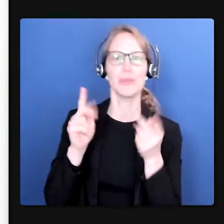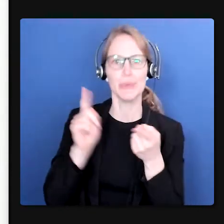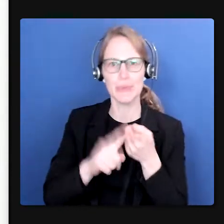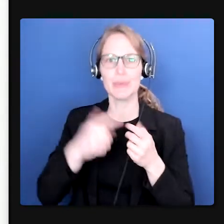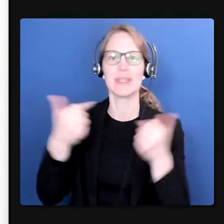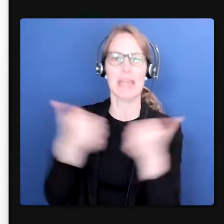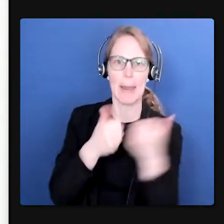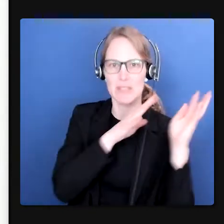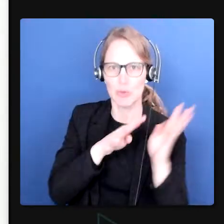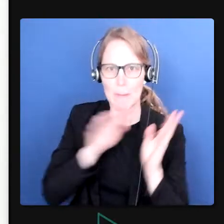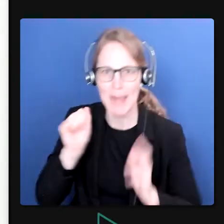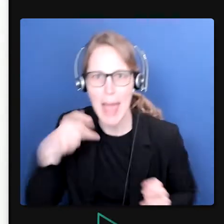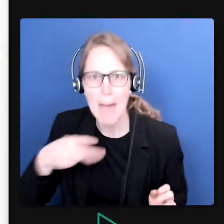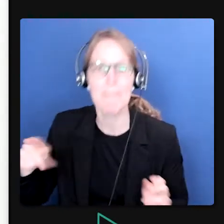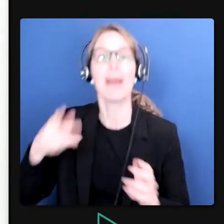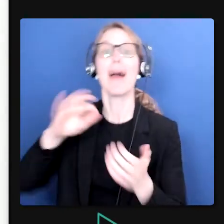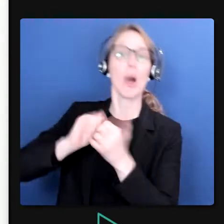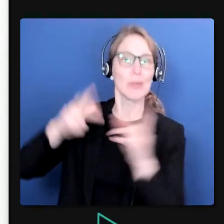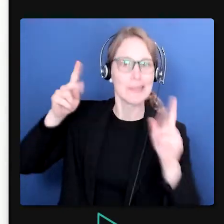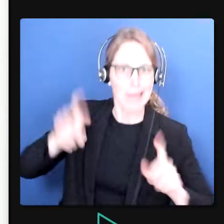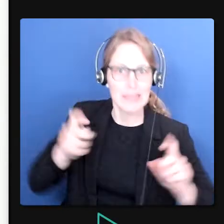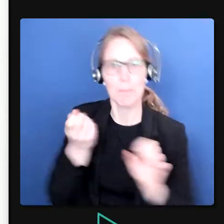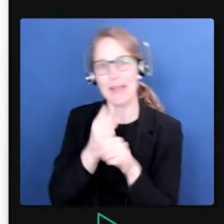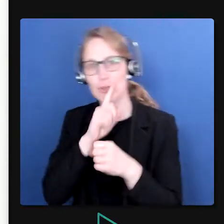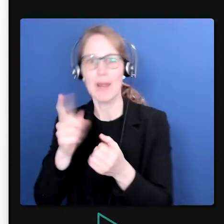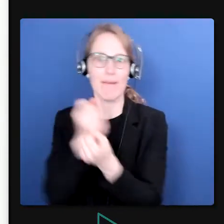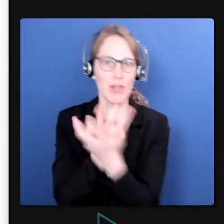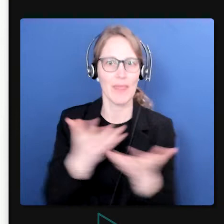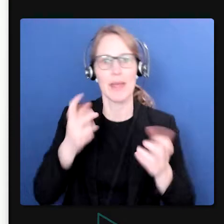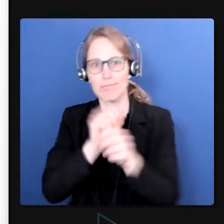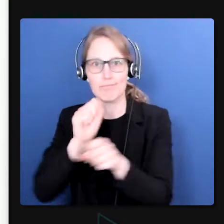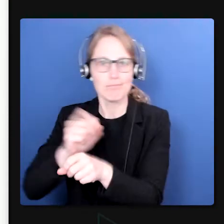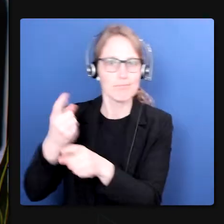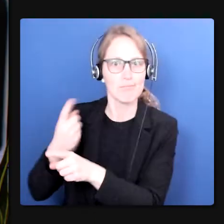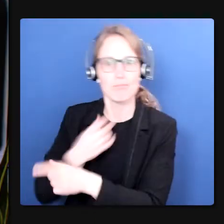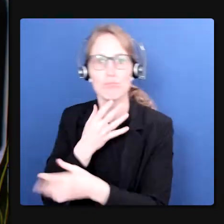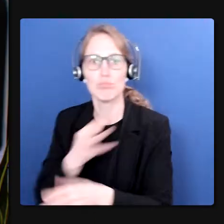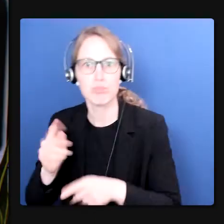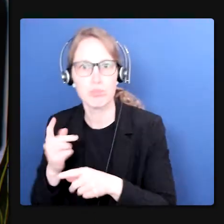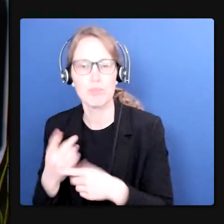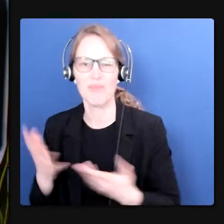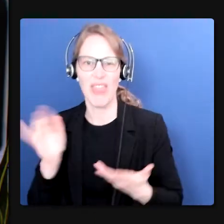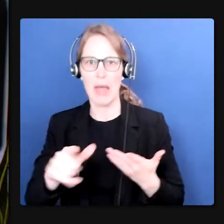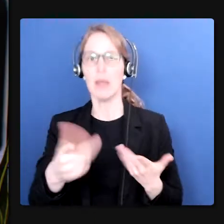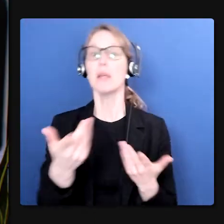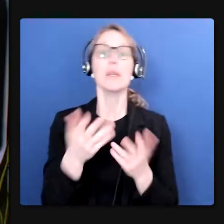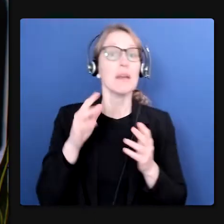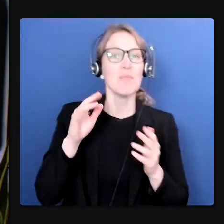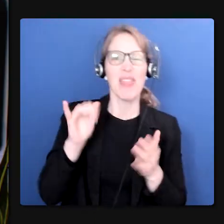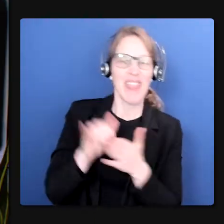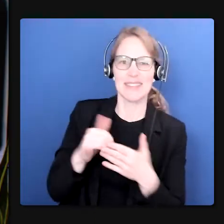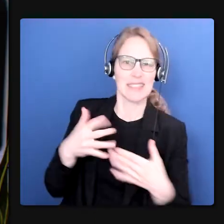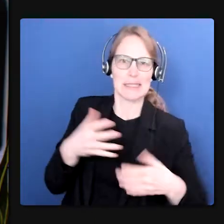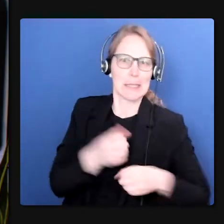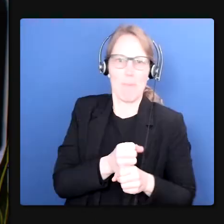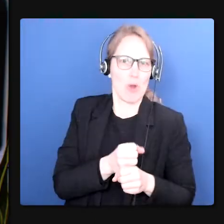and how to test your game to make sure the layout works well with it. But that's just a quick summary for context here.